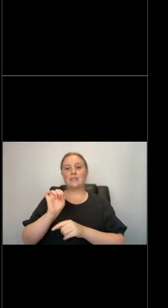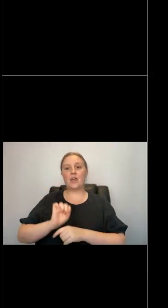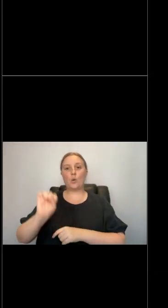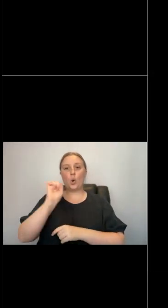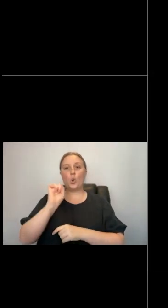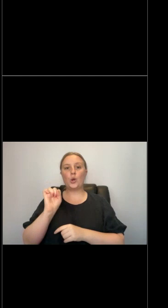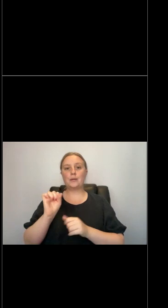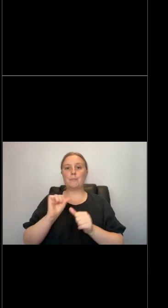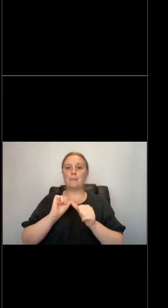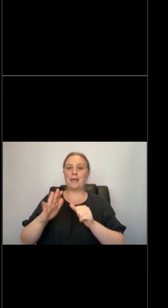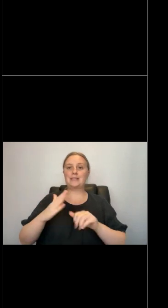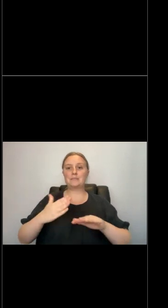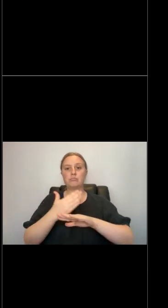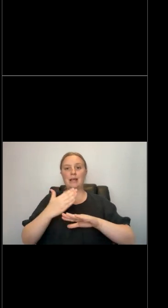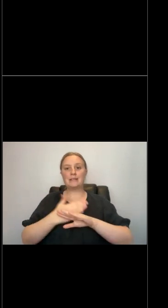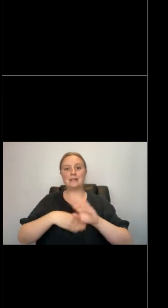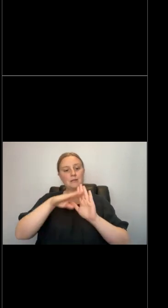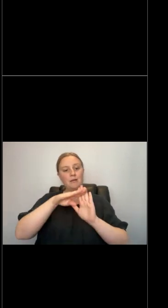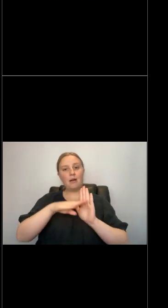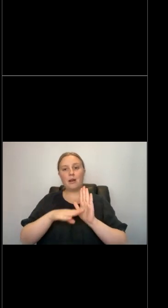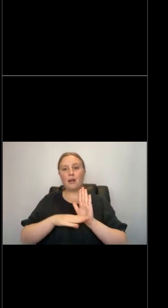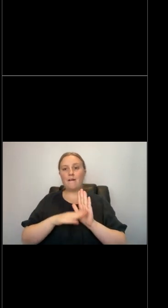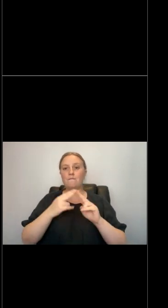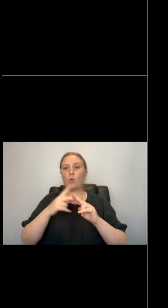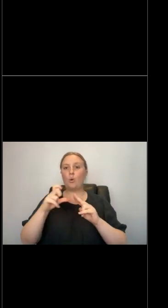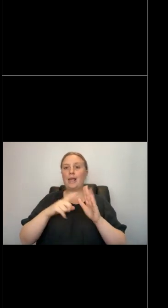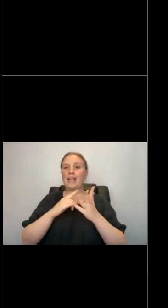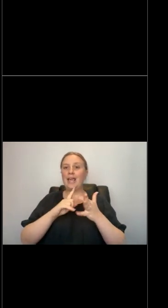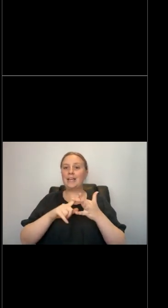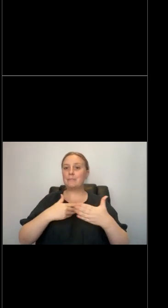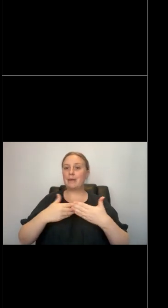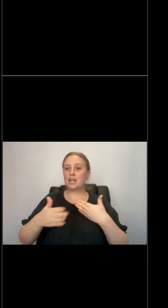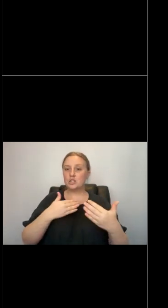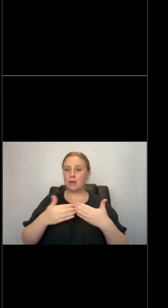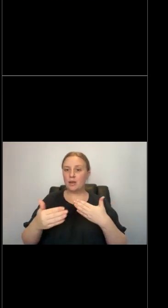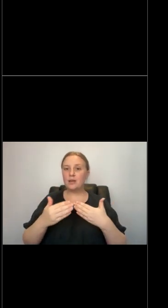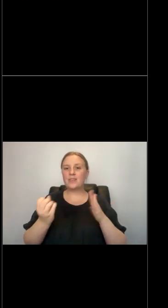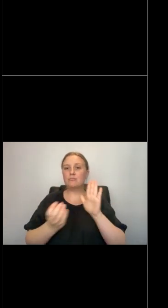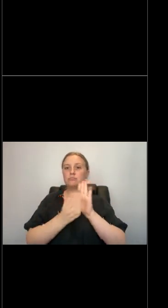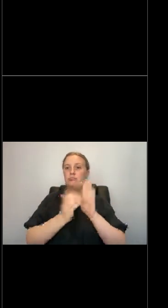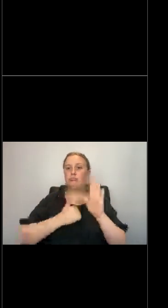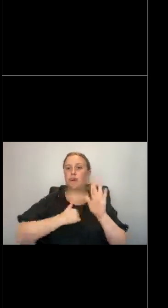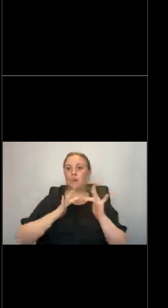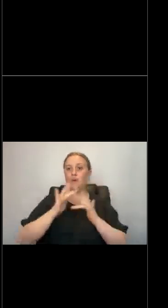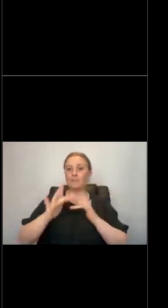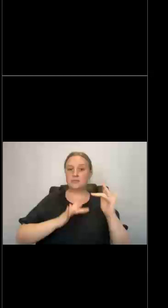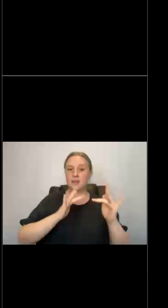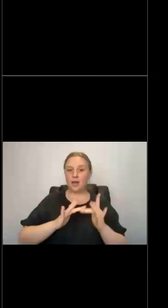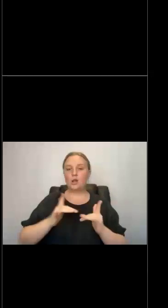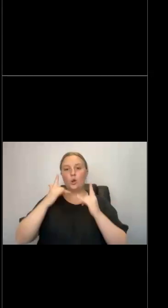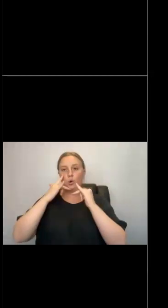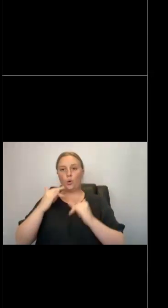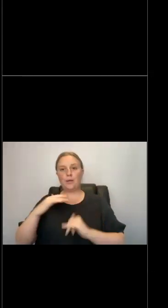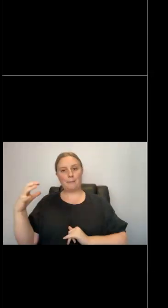that are available on a website that the lawyers must follow. I can't oppose who Mary is.